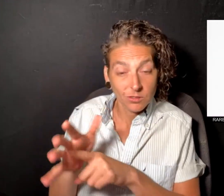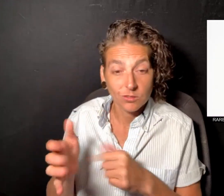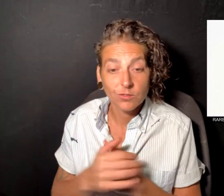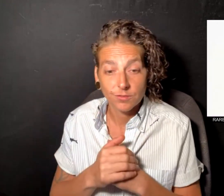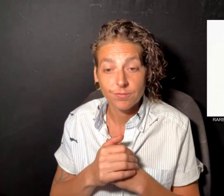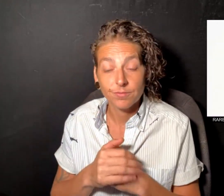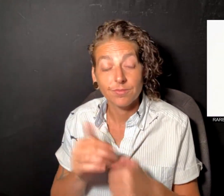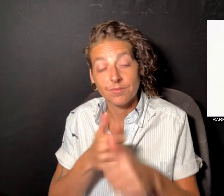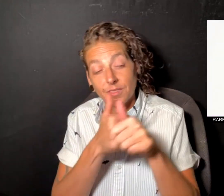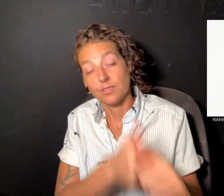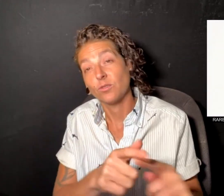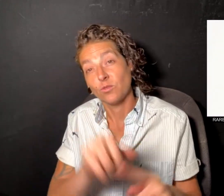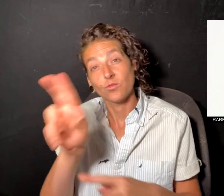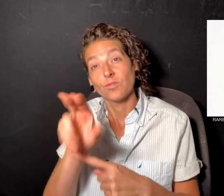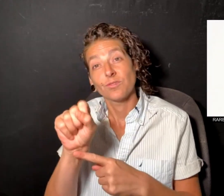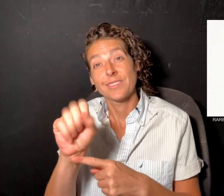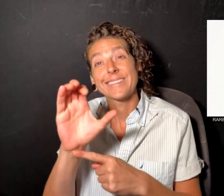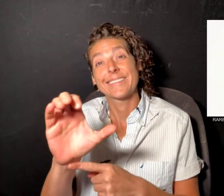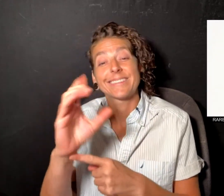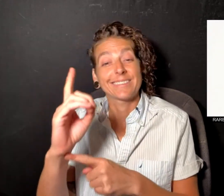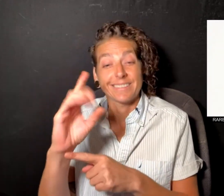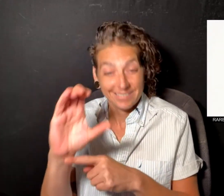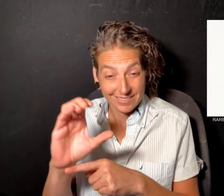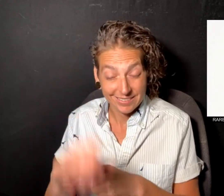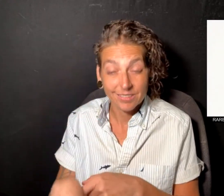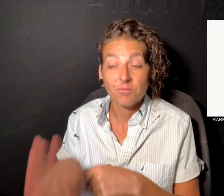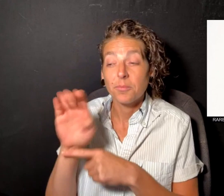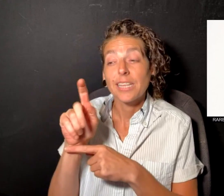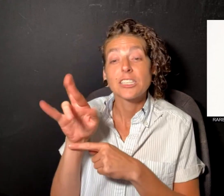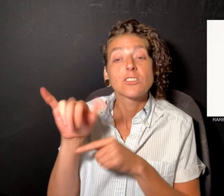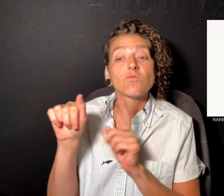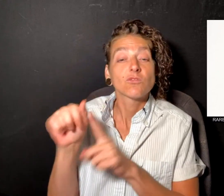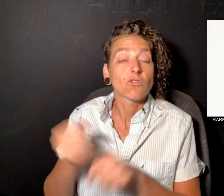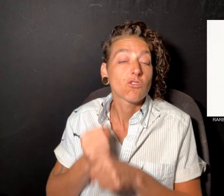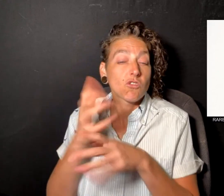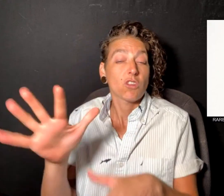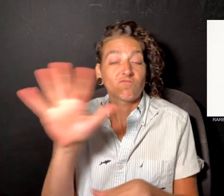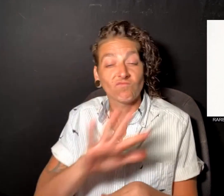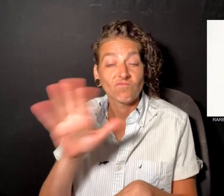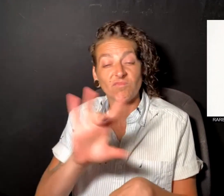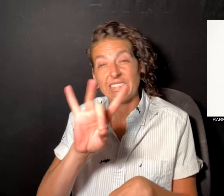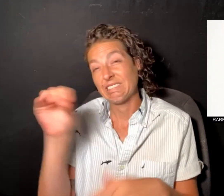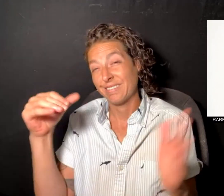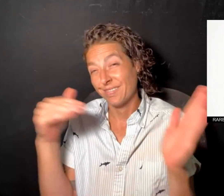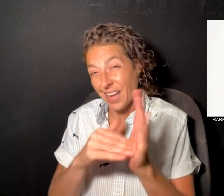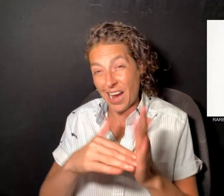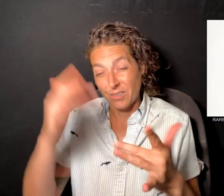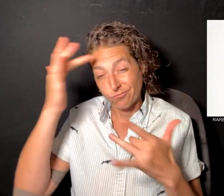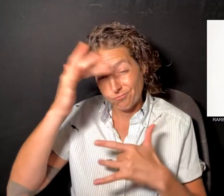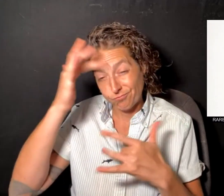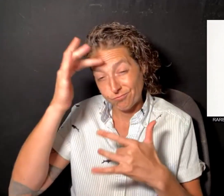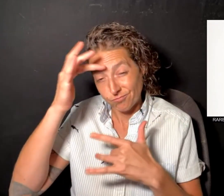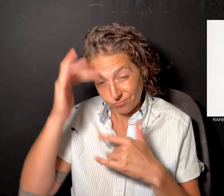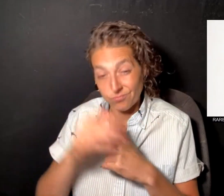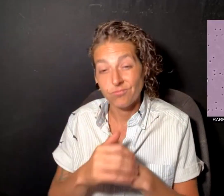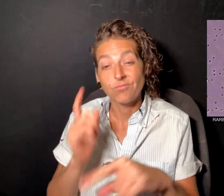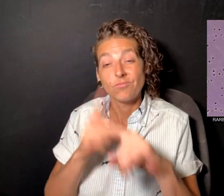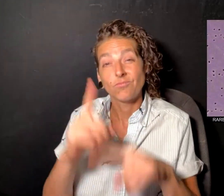According to the C D C, the bacteria causes an estimated 80,000 illnesses and 100